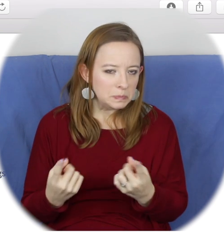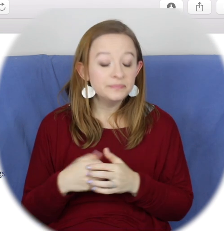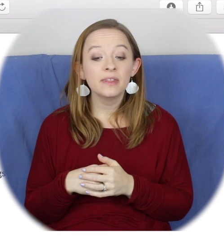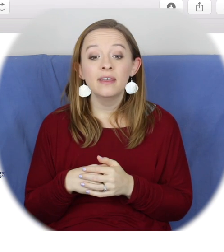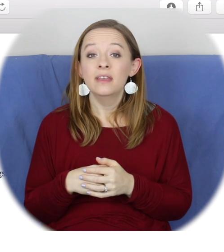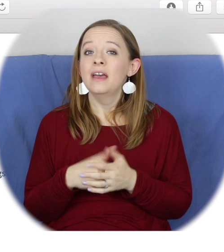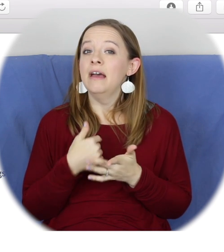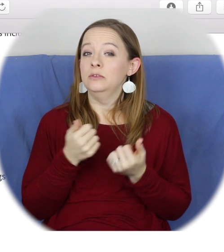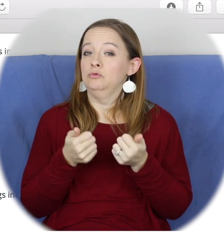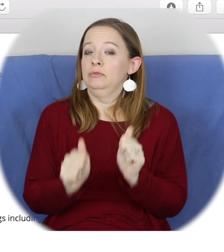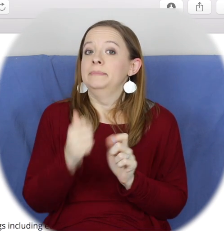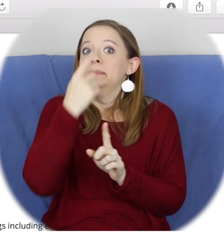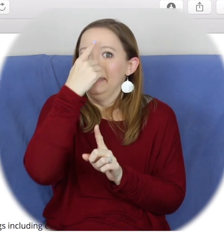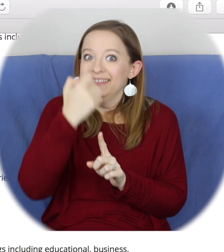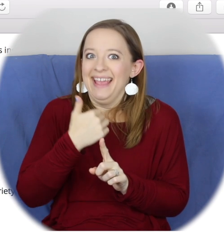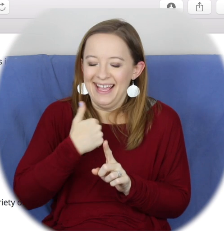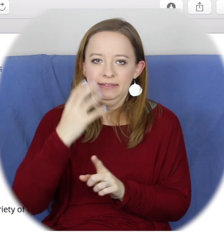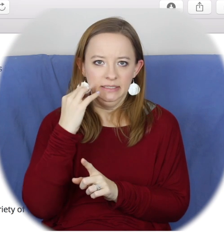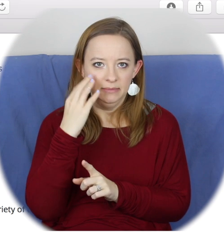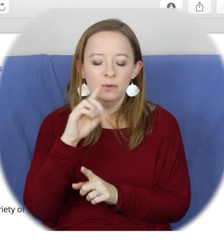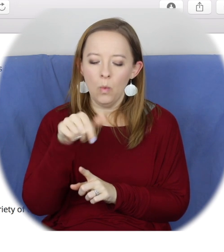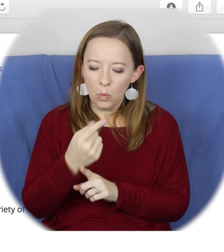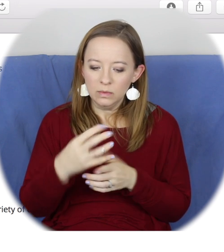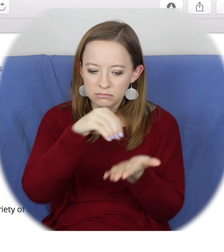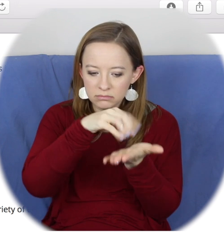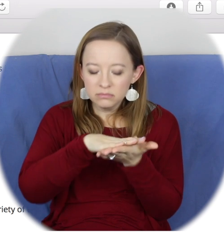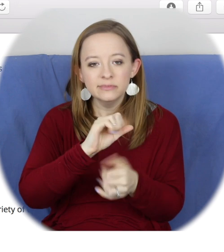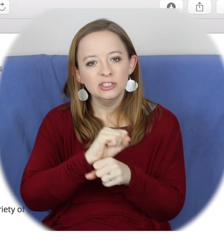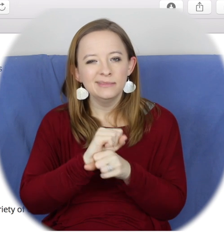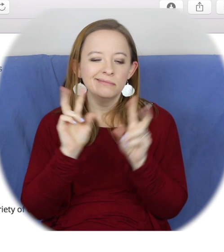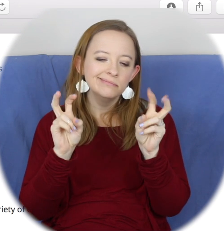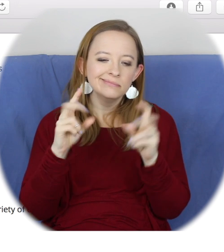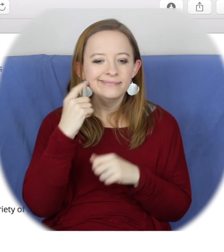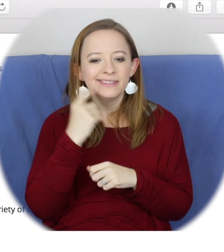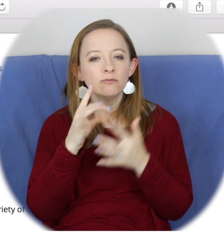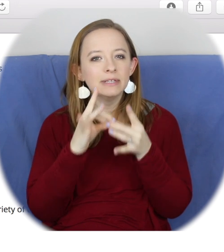I try to, because I have the experience, only put in jobs that are, I guess you'd call it Deaf related.